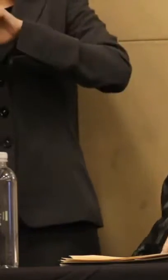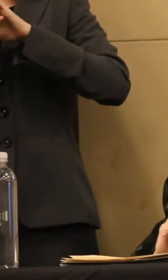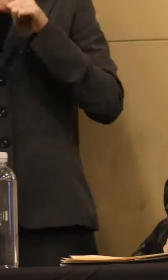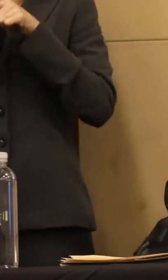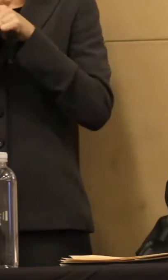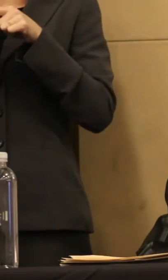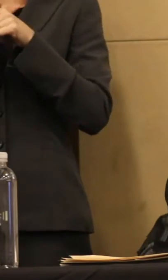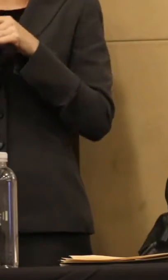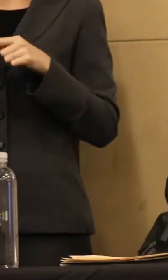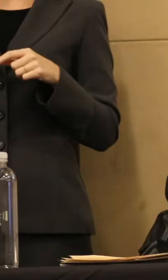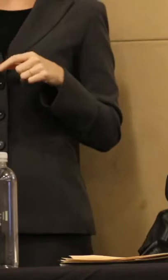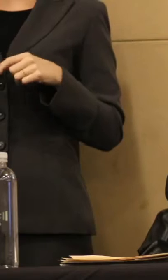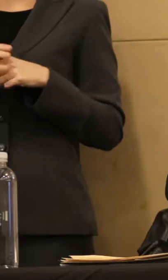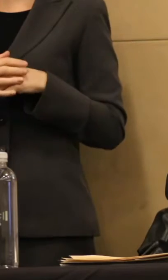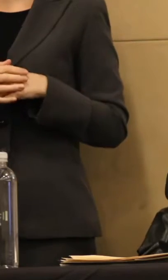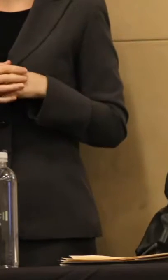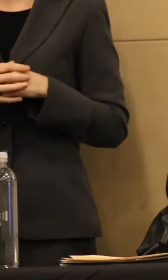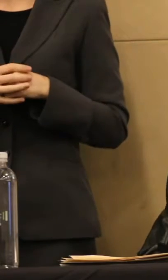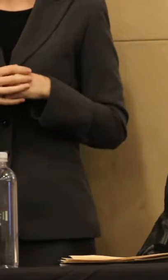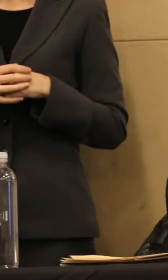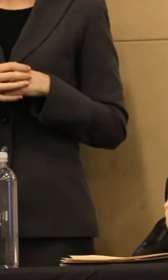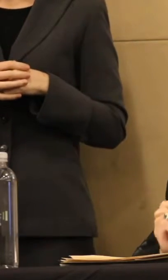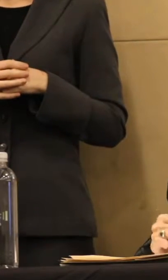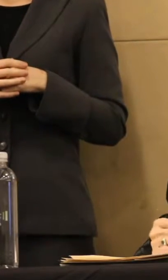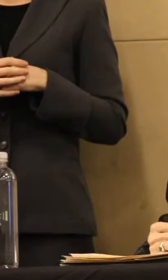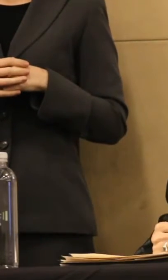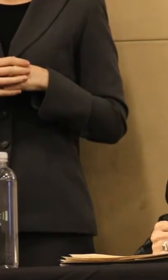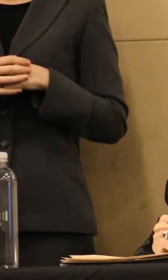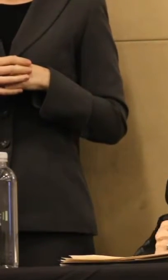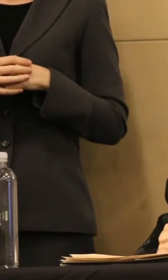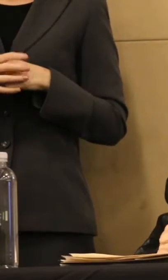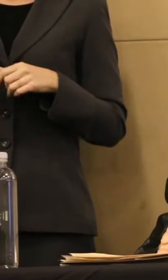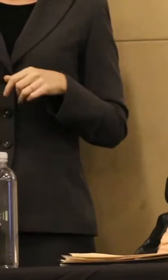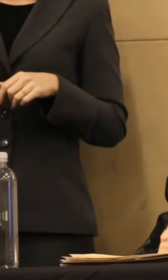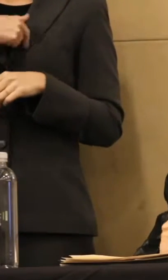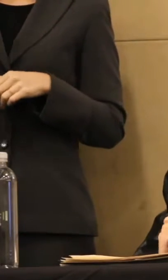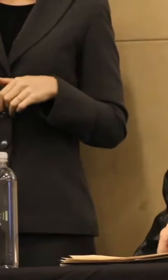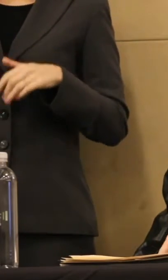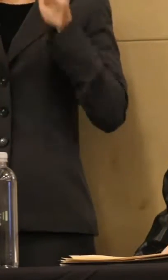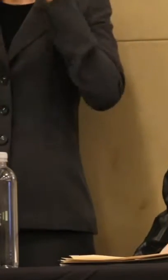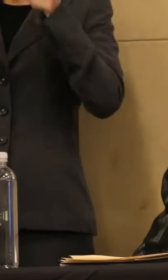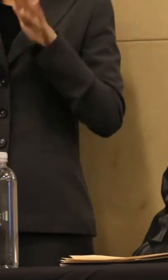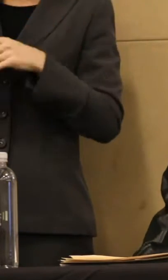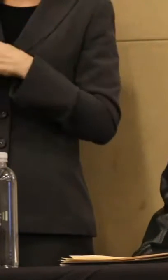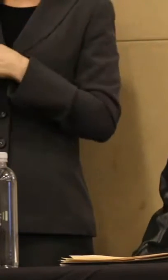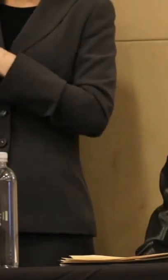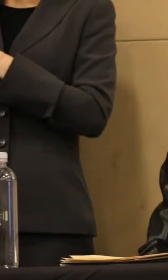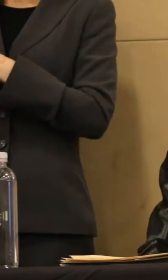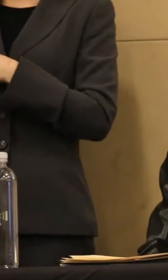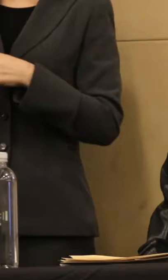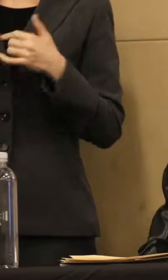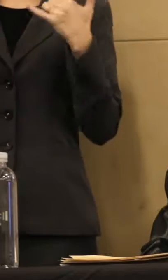We have wonderful tools to take existing apprenticeships and make them